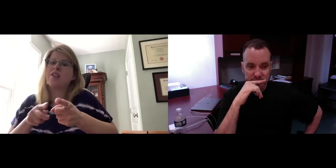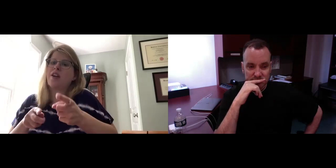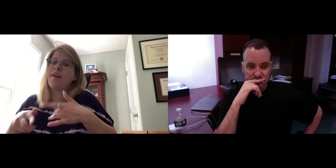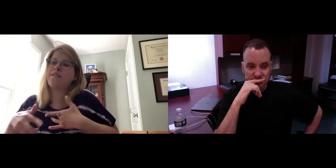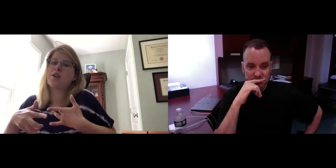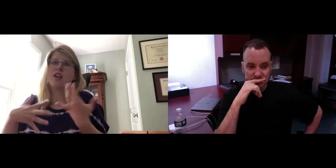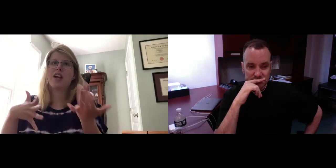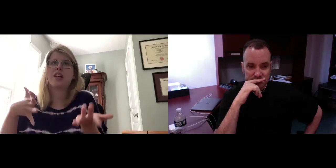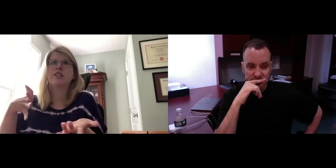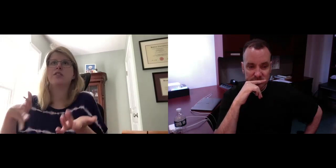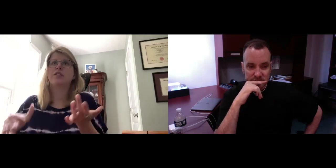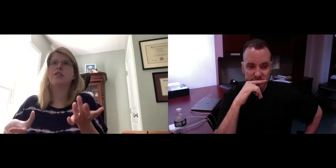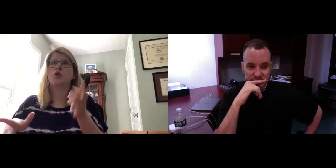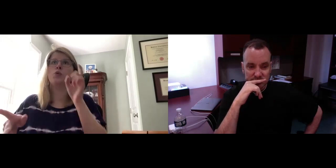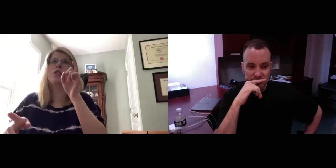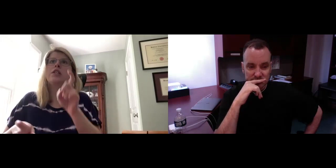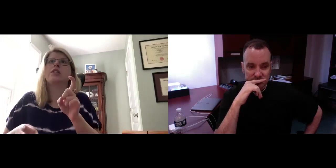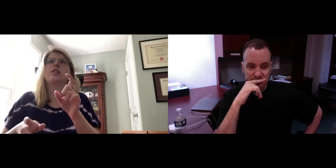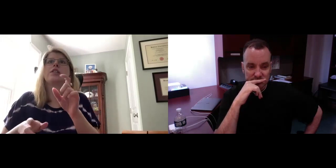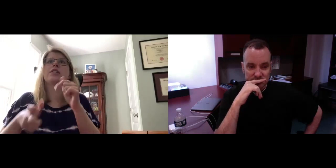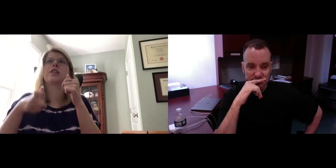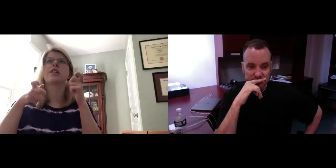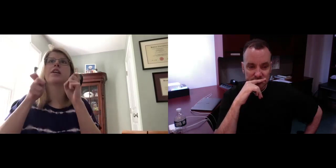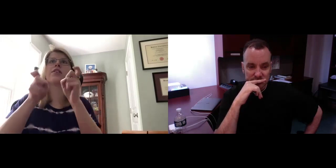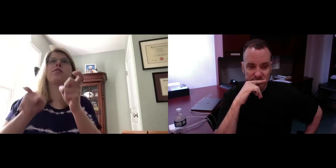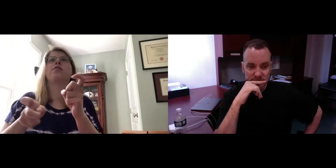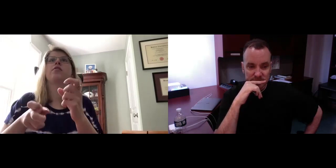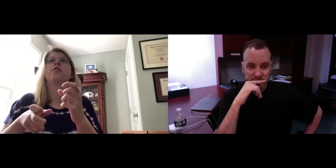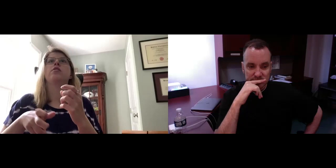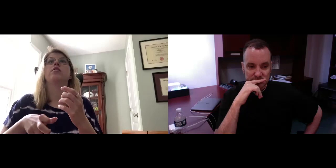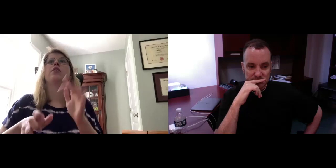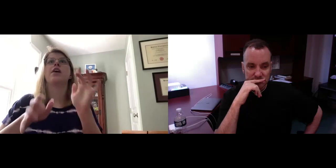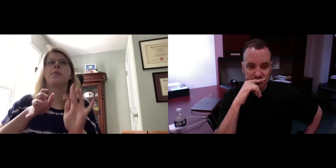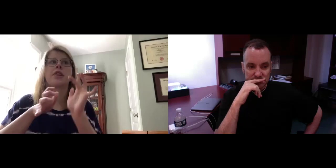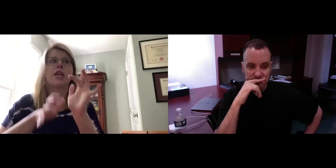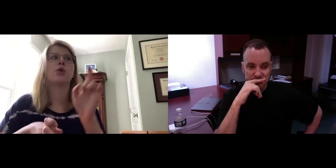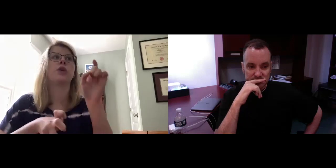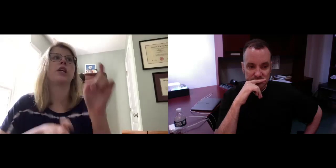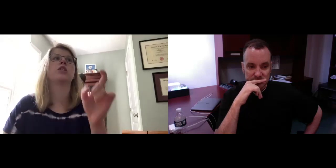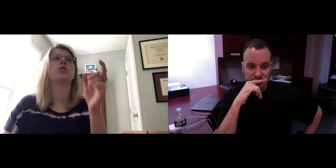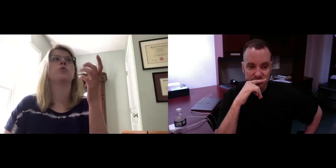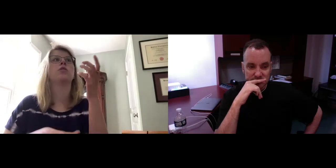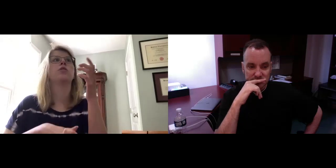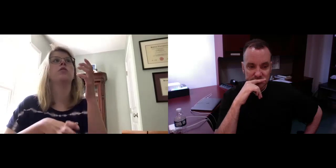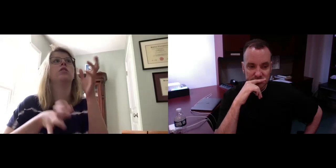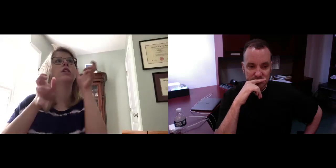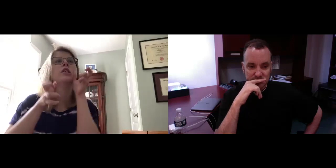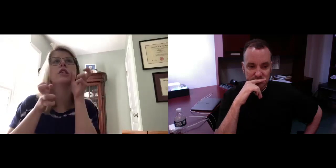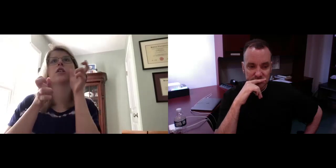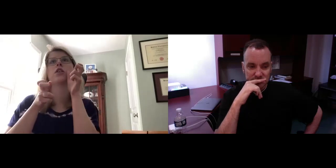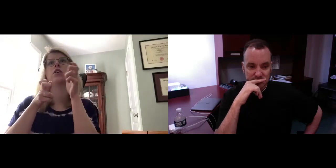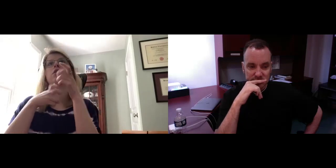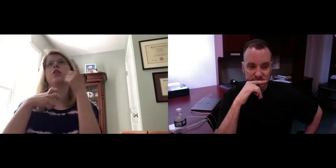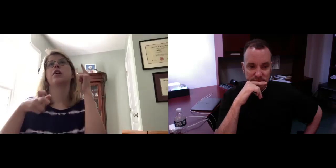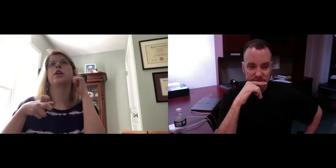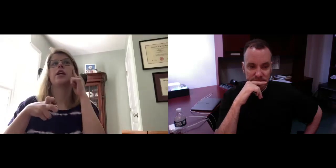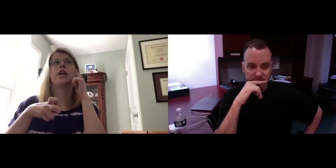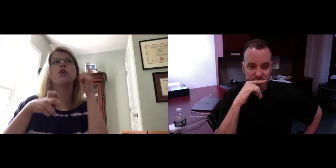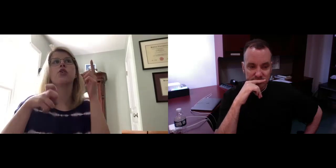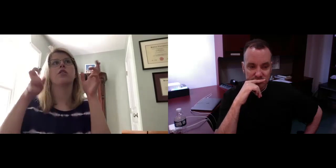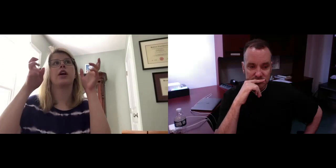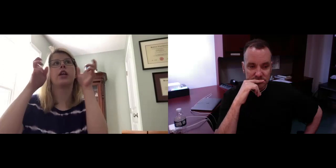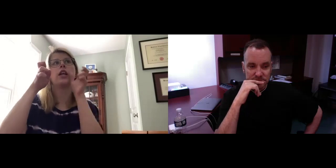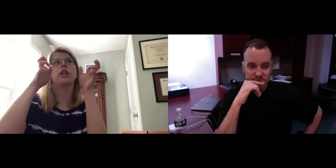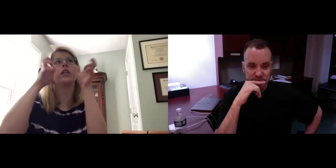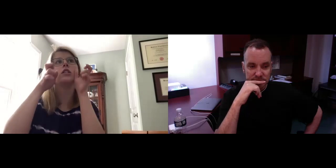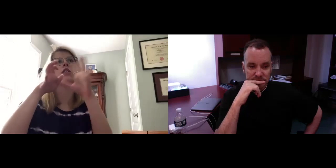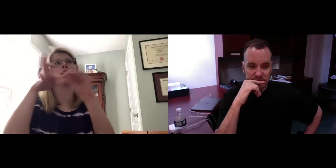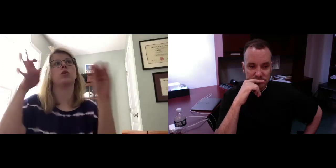keep learning. With everything that we're going through right now, we need to